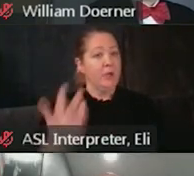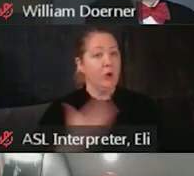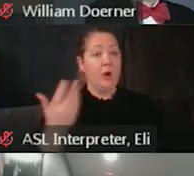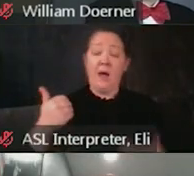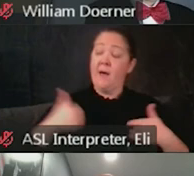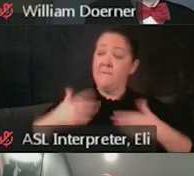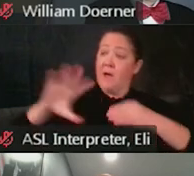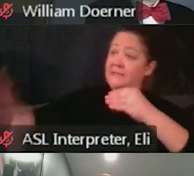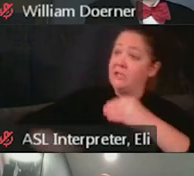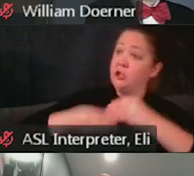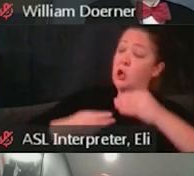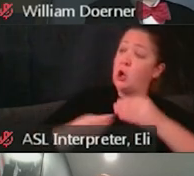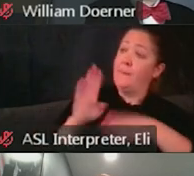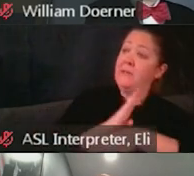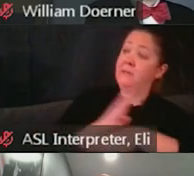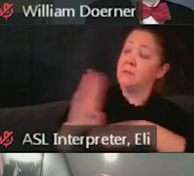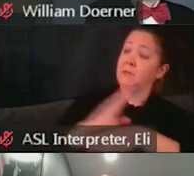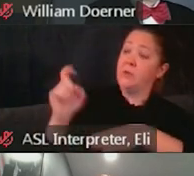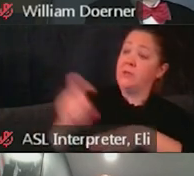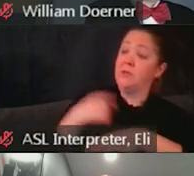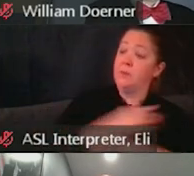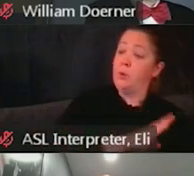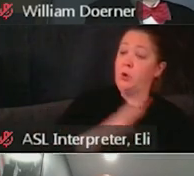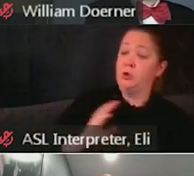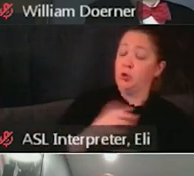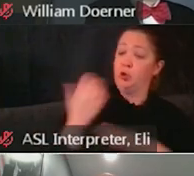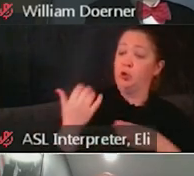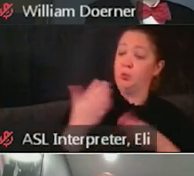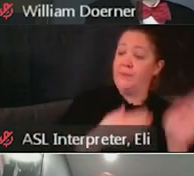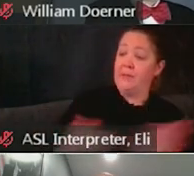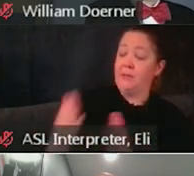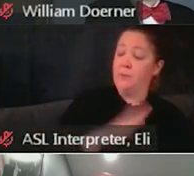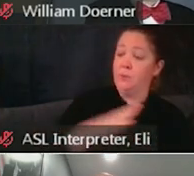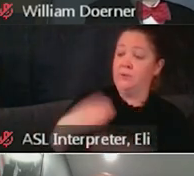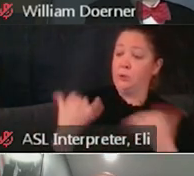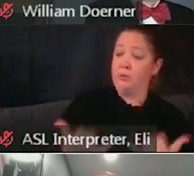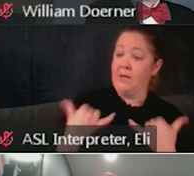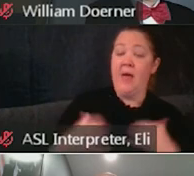George's planning board today? There are no additional visits items before the board today. Thank you all.